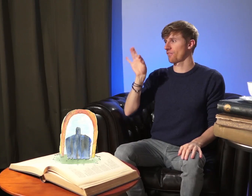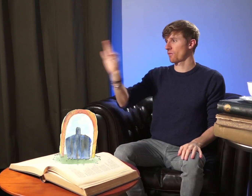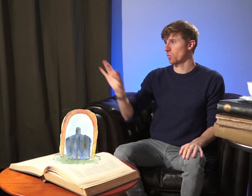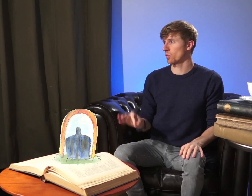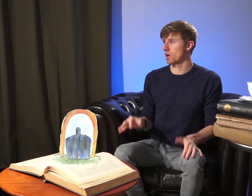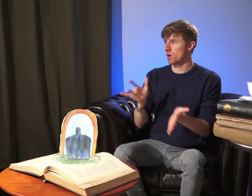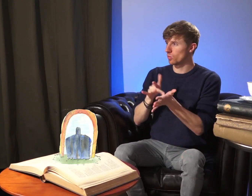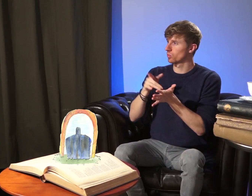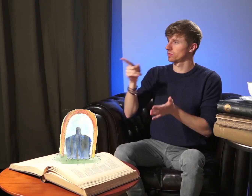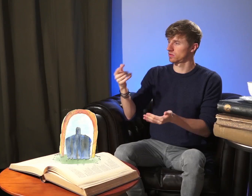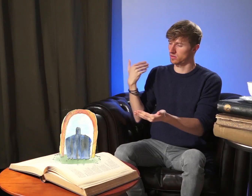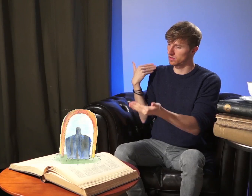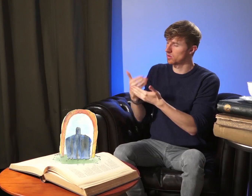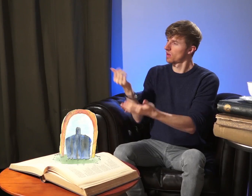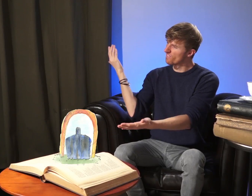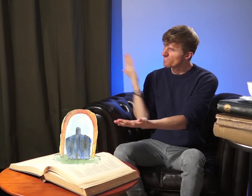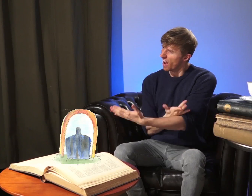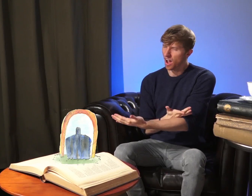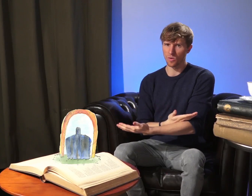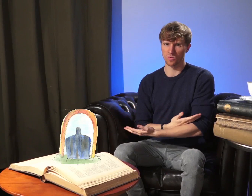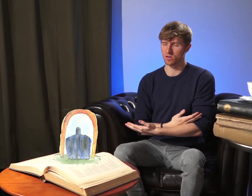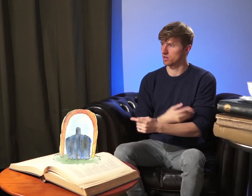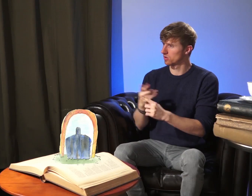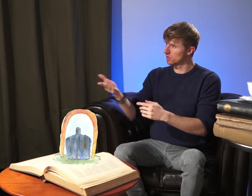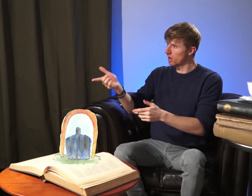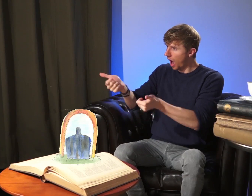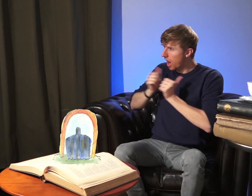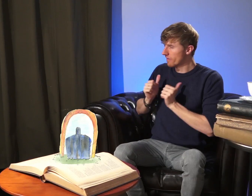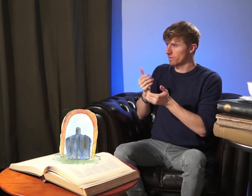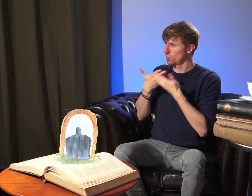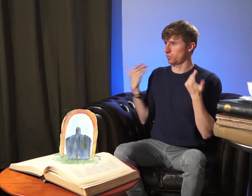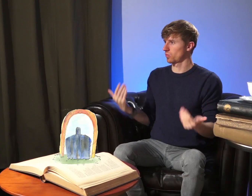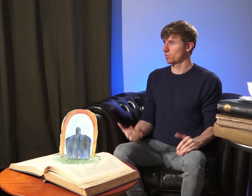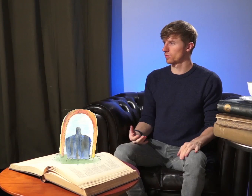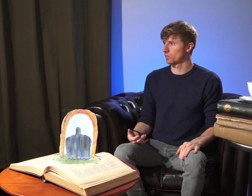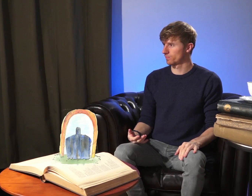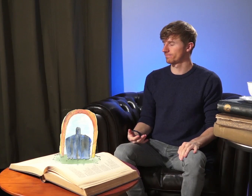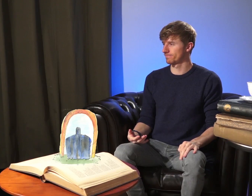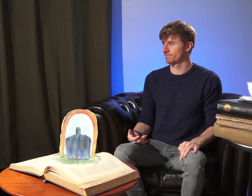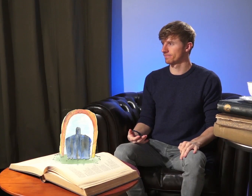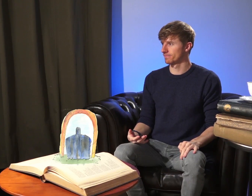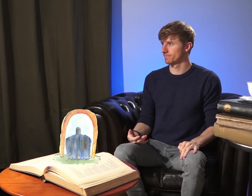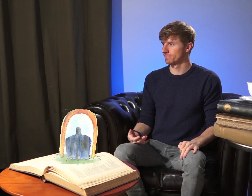"This is your reward for being so lazy and not helping me."